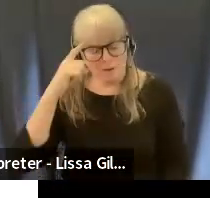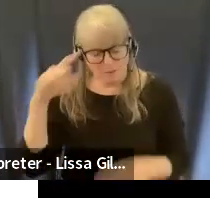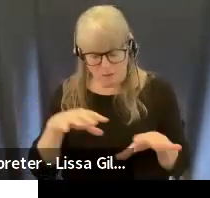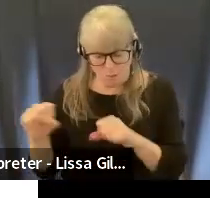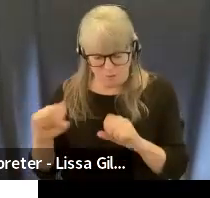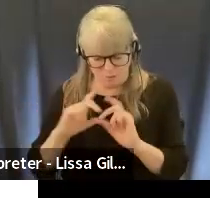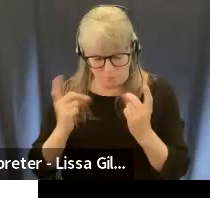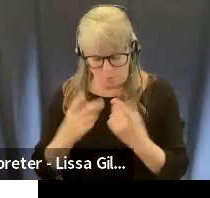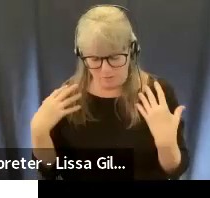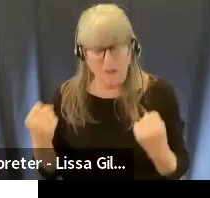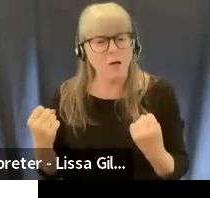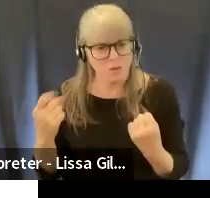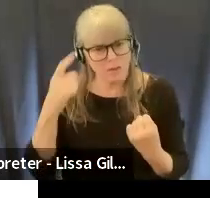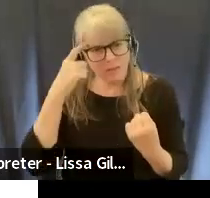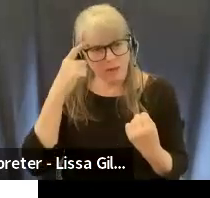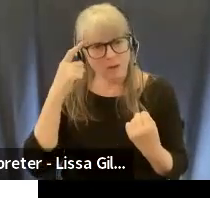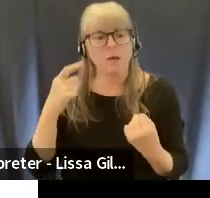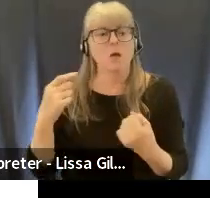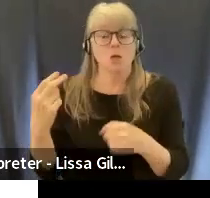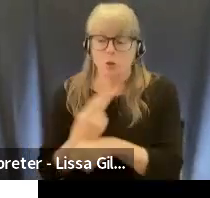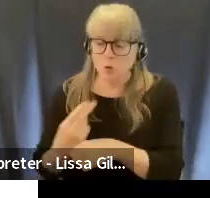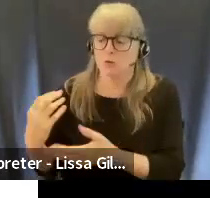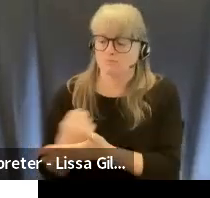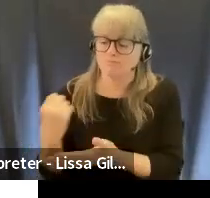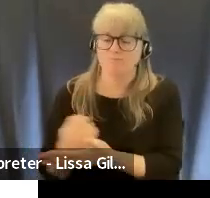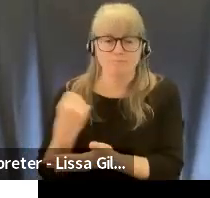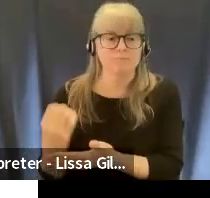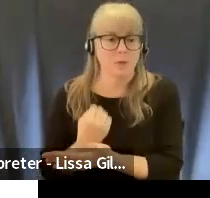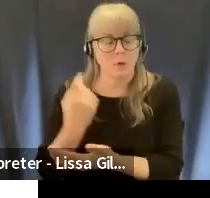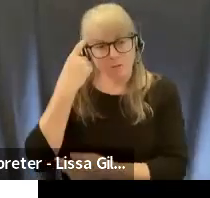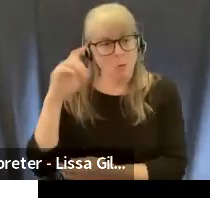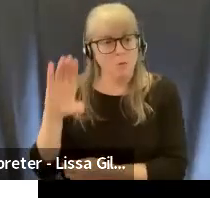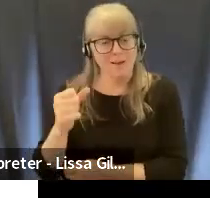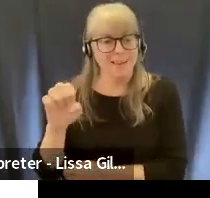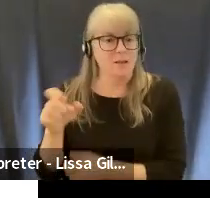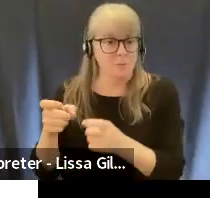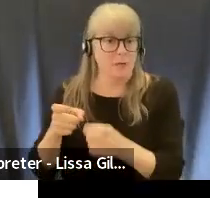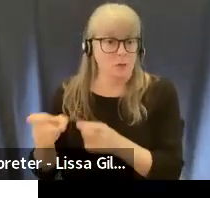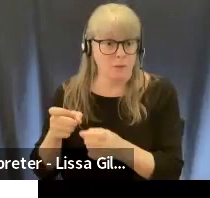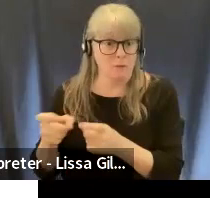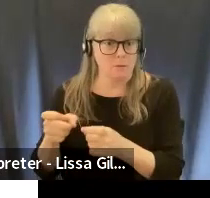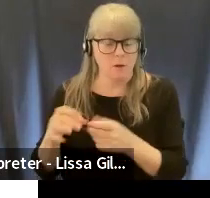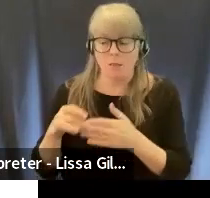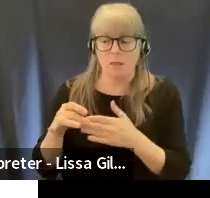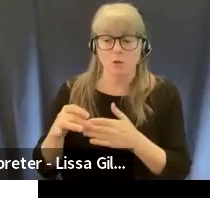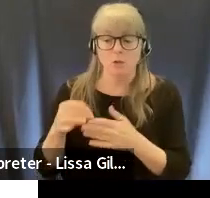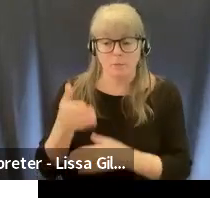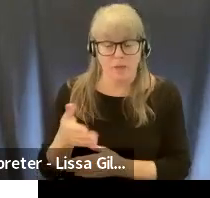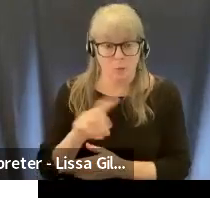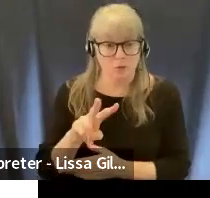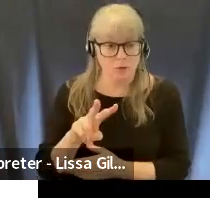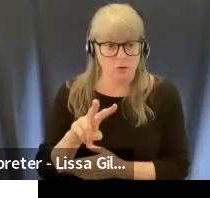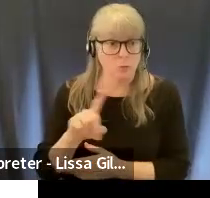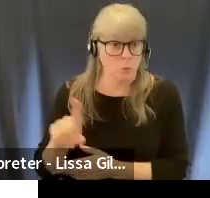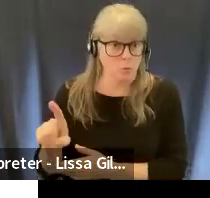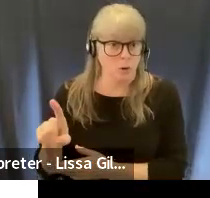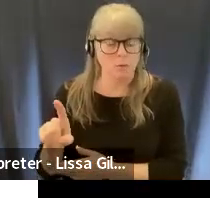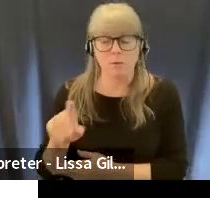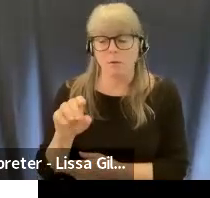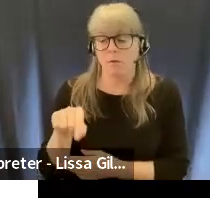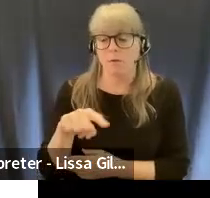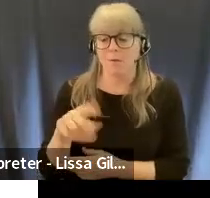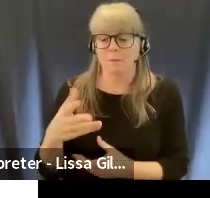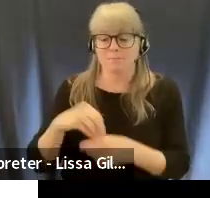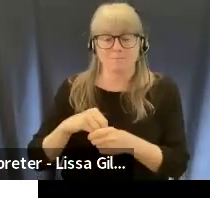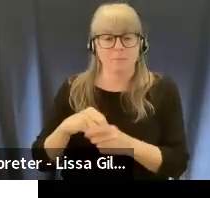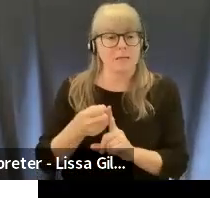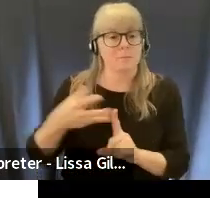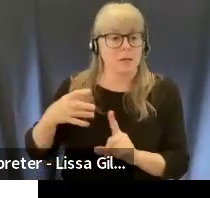2, 1 one who is, I believe, hosted by the Department of Health, became the more utilized as case management and the leadership. There.